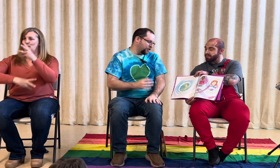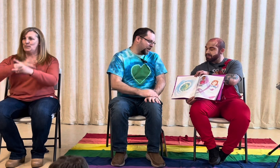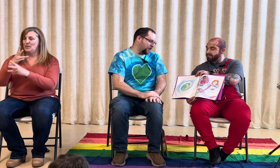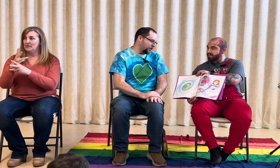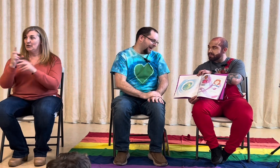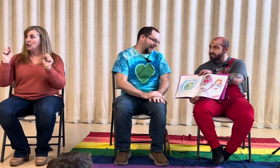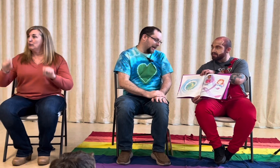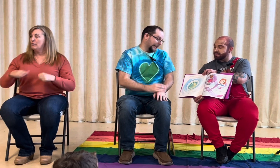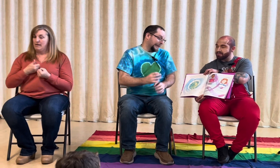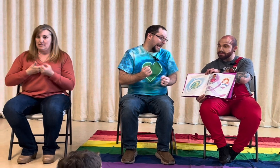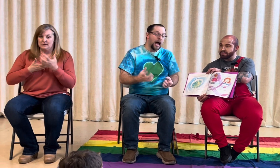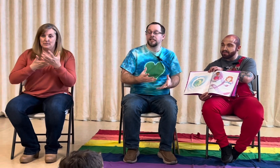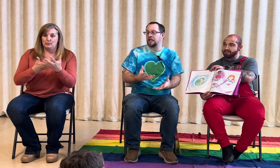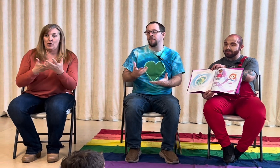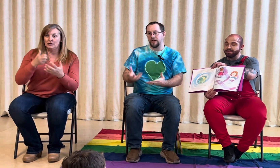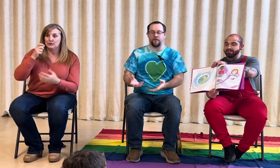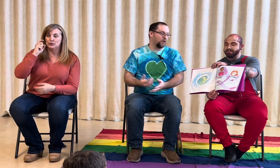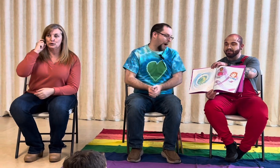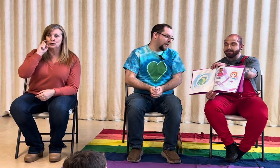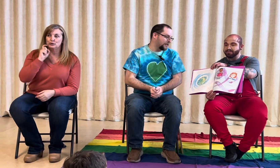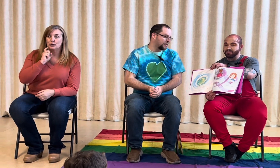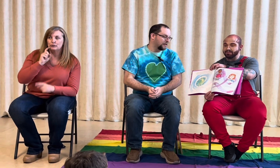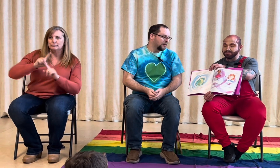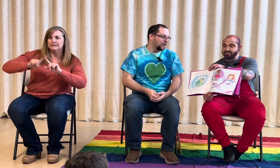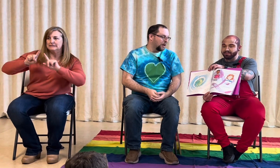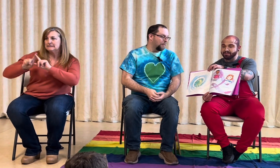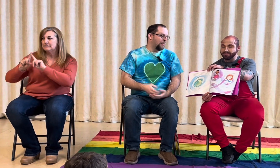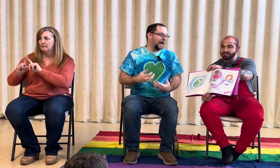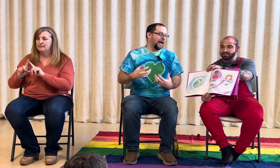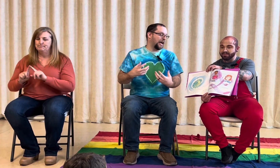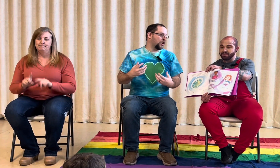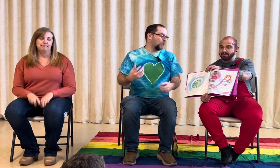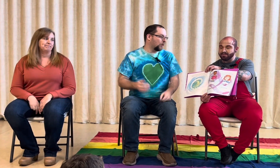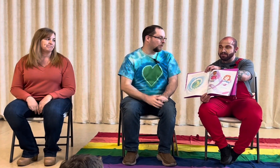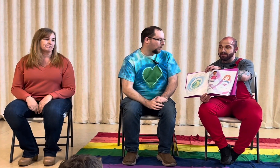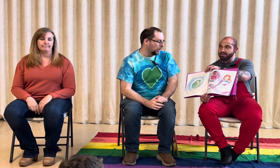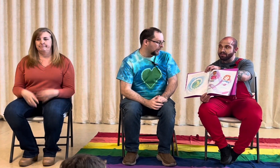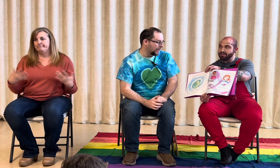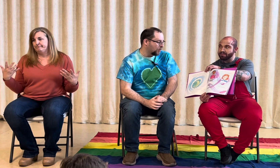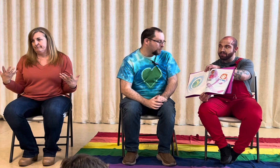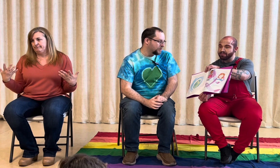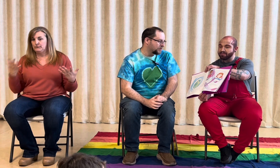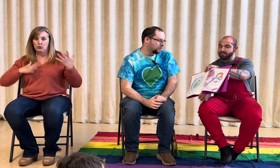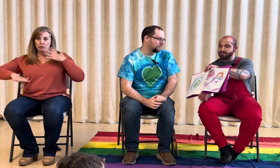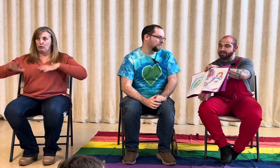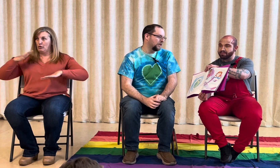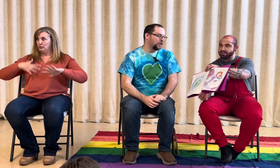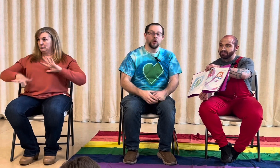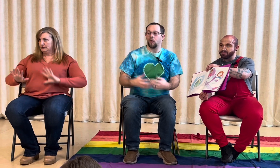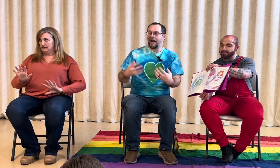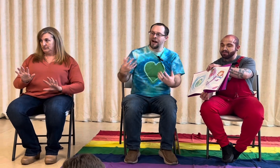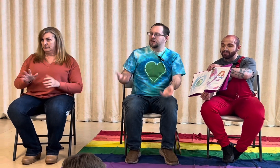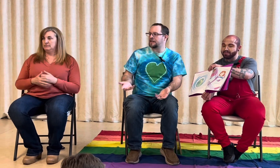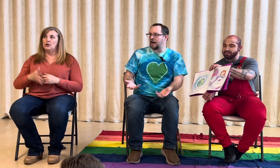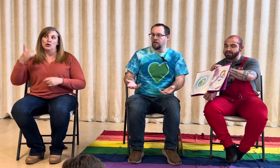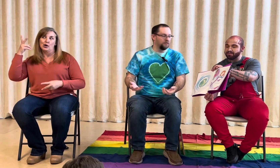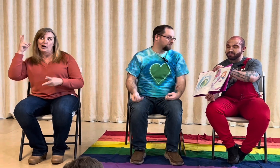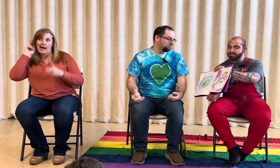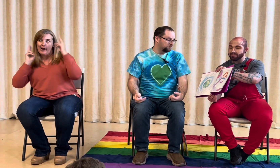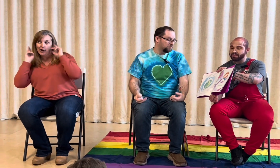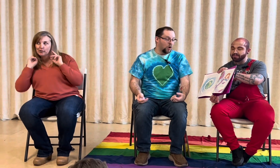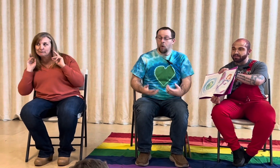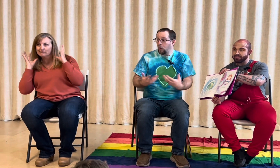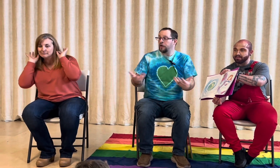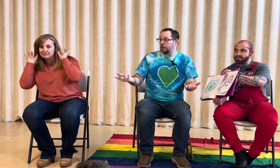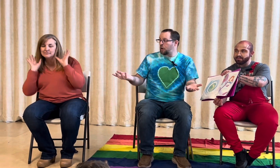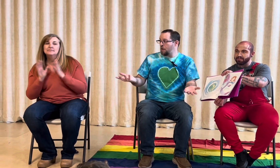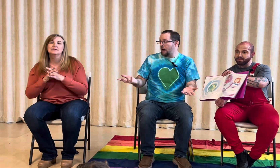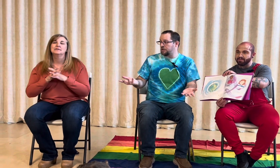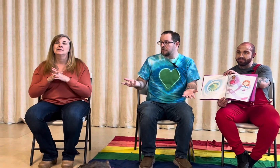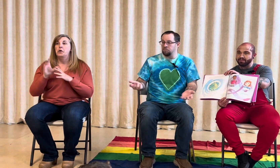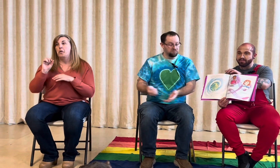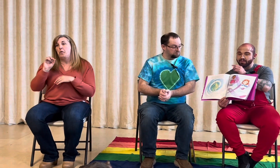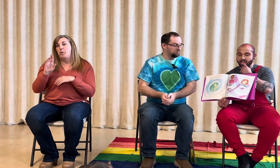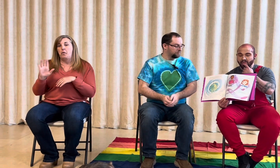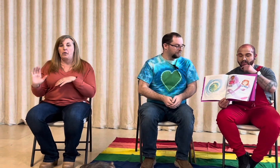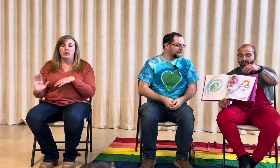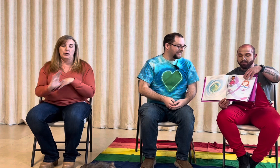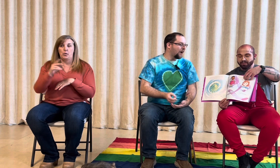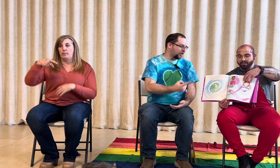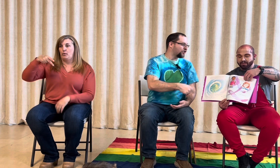your gender in lots of different ways: by your clothes, your hairstyle, or your pronouns. Now can